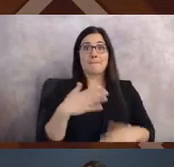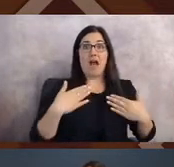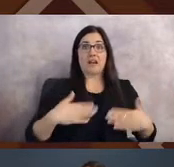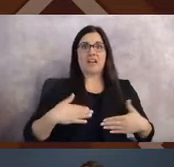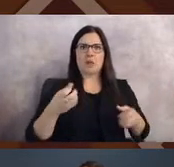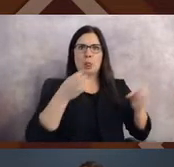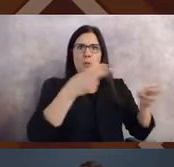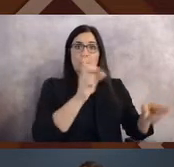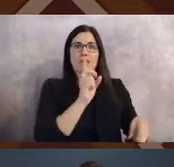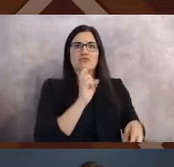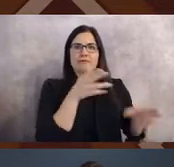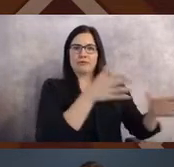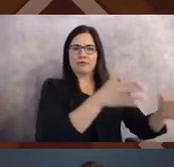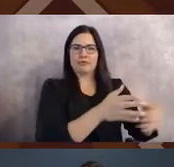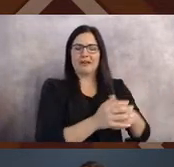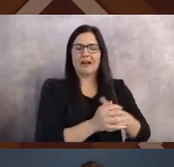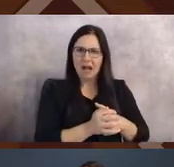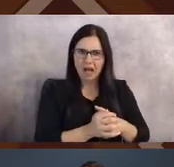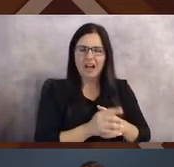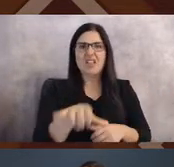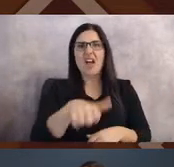and then took a boat to the next camp and killed 13 more